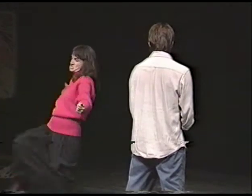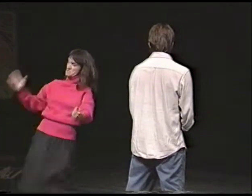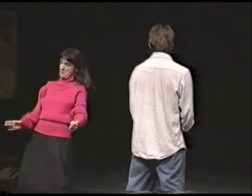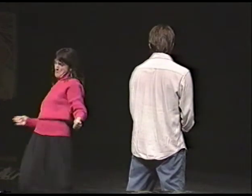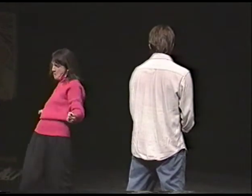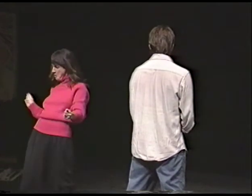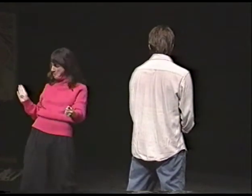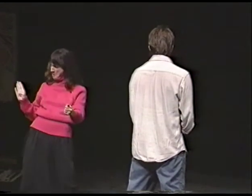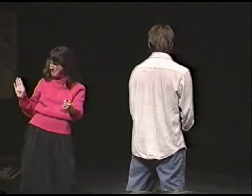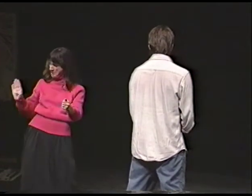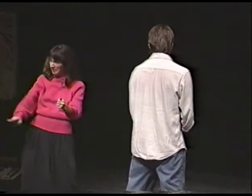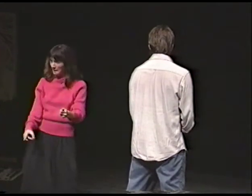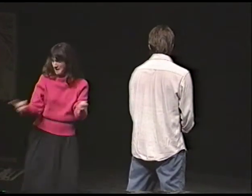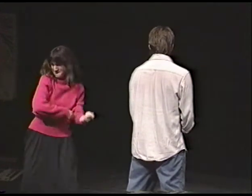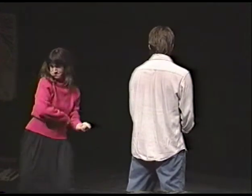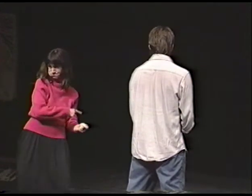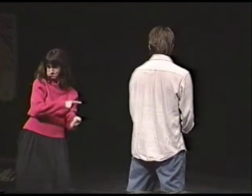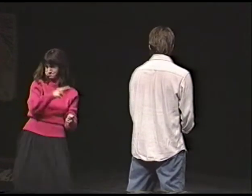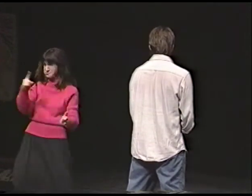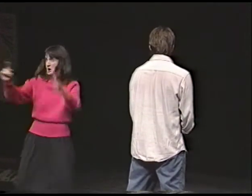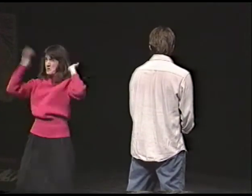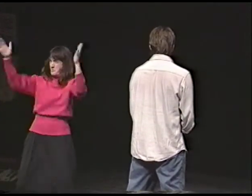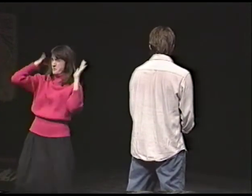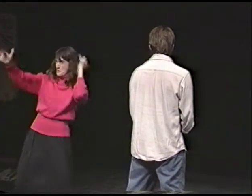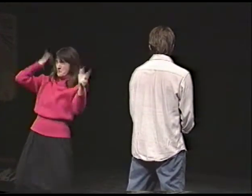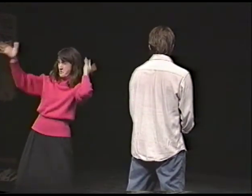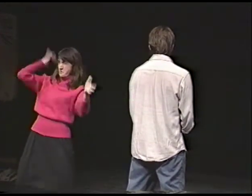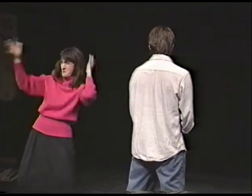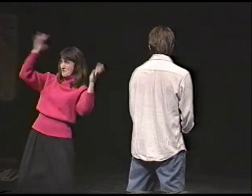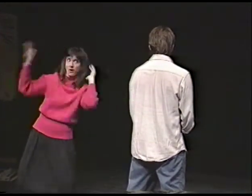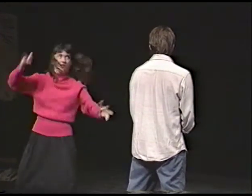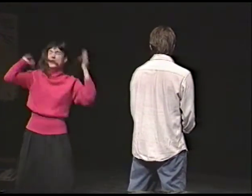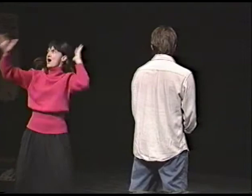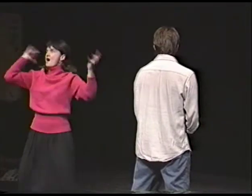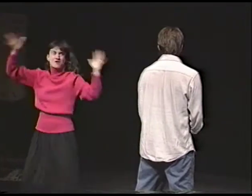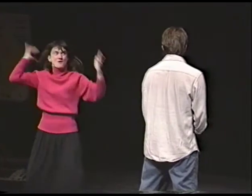And he floored it, speedometer going wild, trees rushing by!